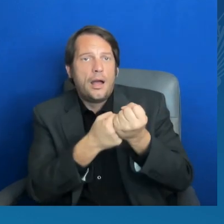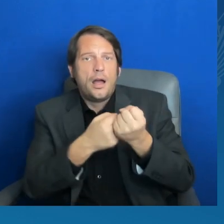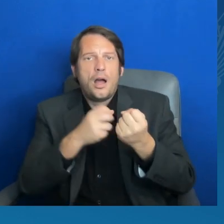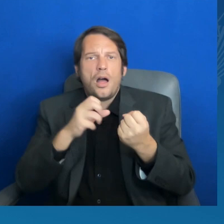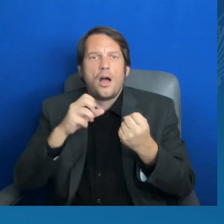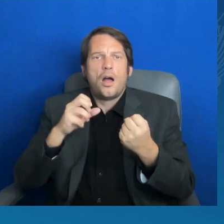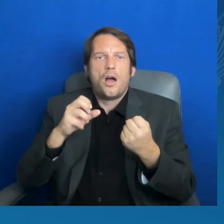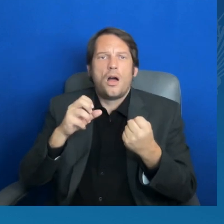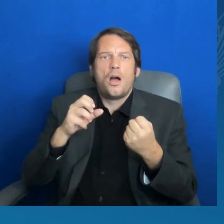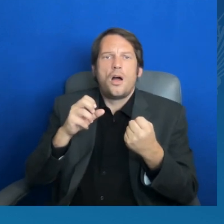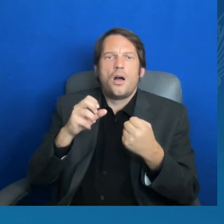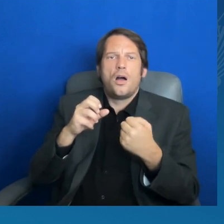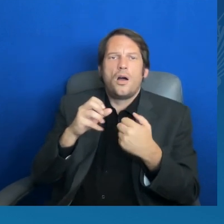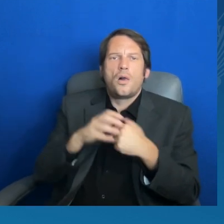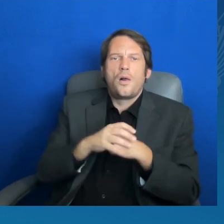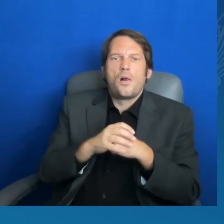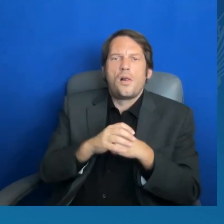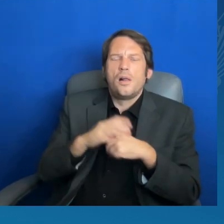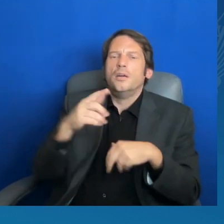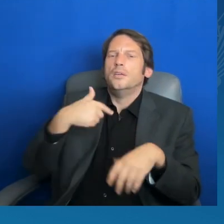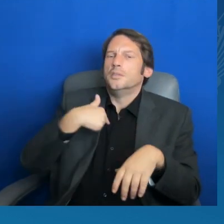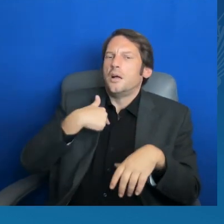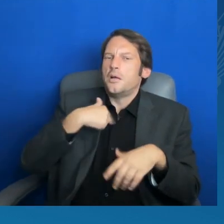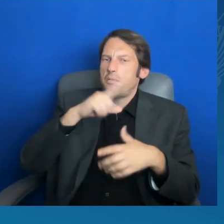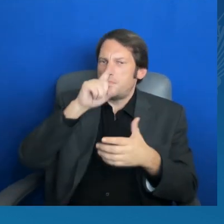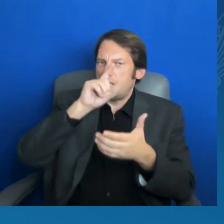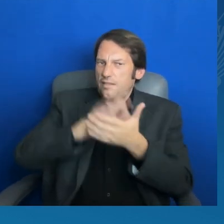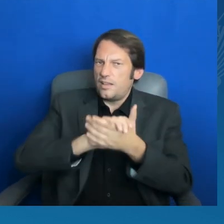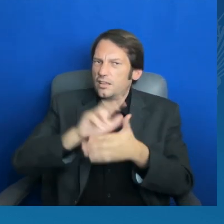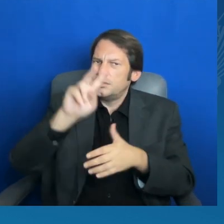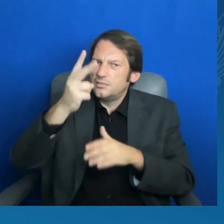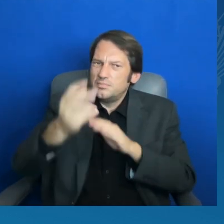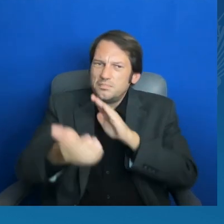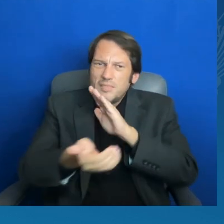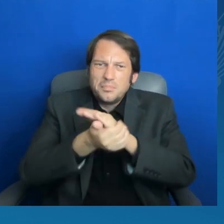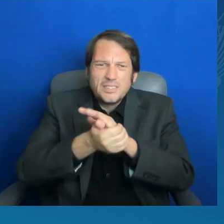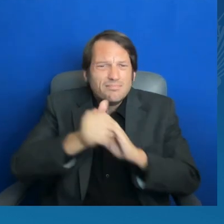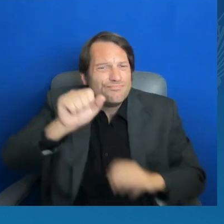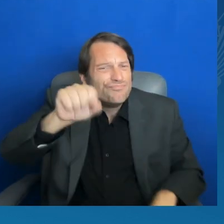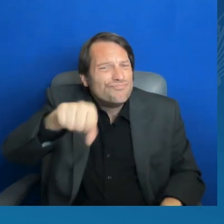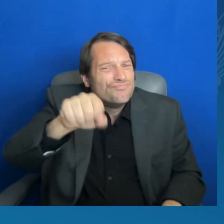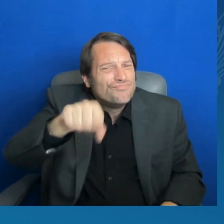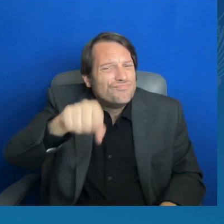We need red flag laws. We need universal background checks.